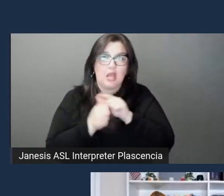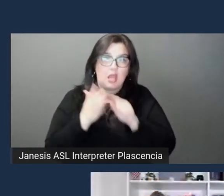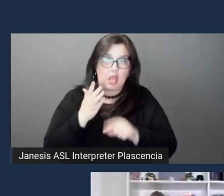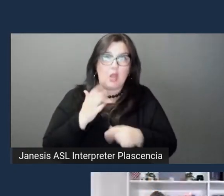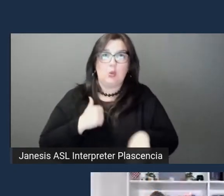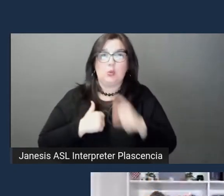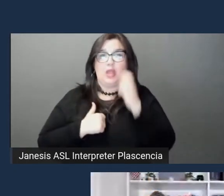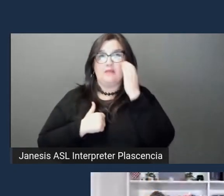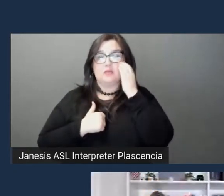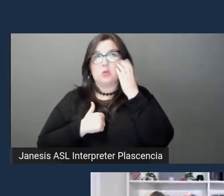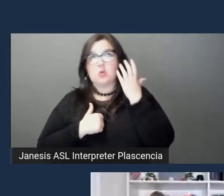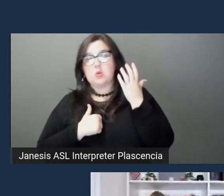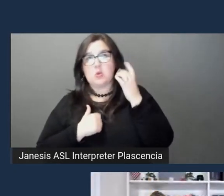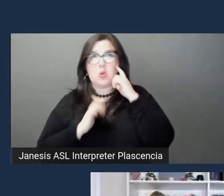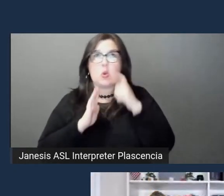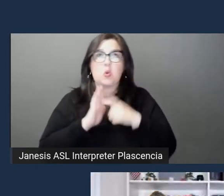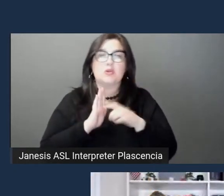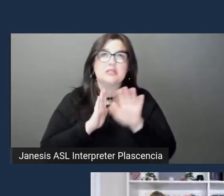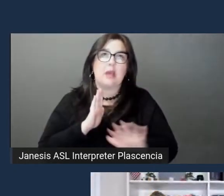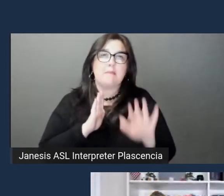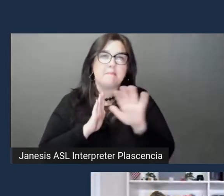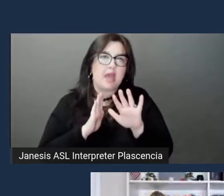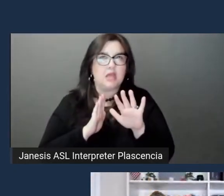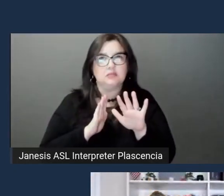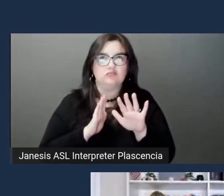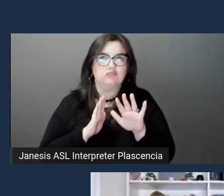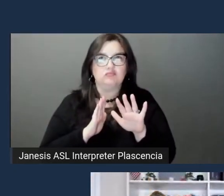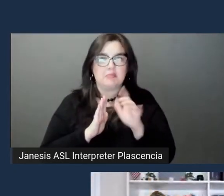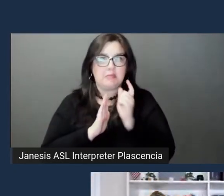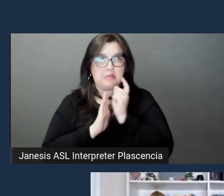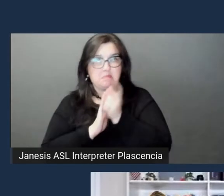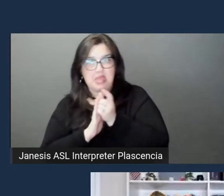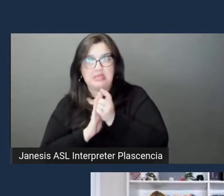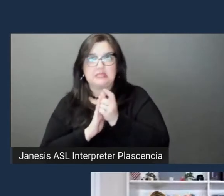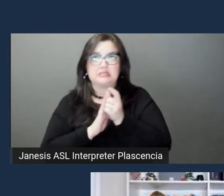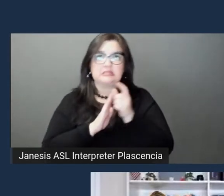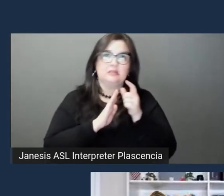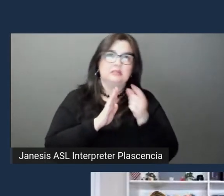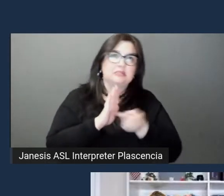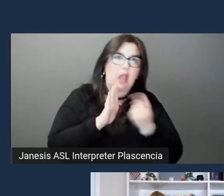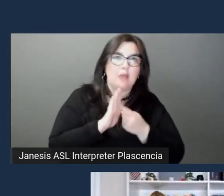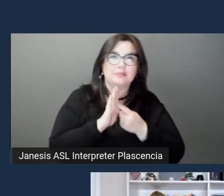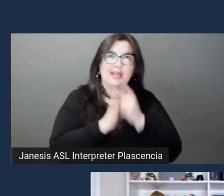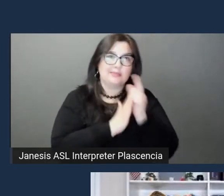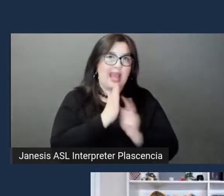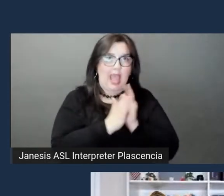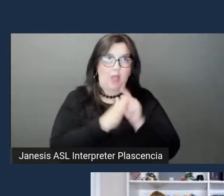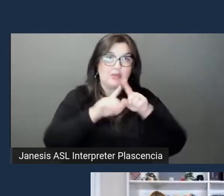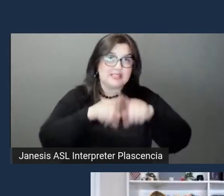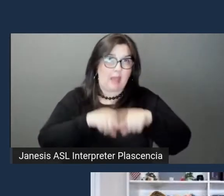it takes in a matter of minutes or hours to scan all of your servers one after the other, and then generate a report,